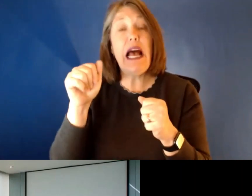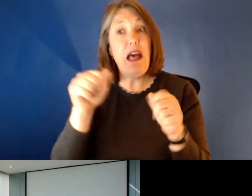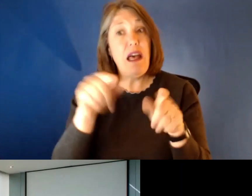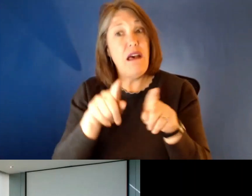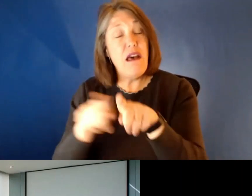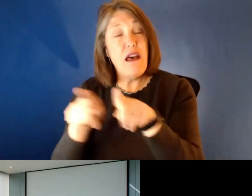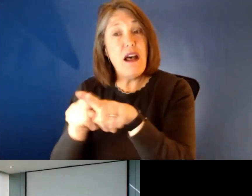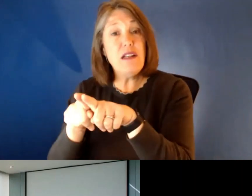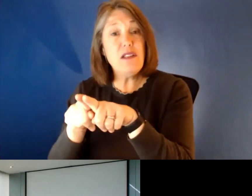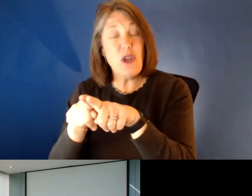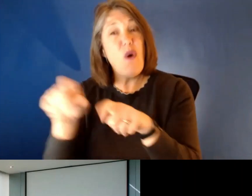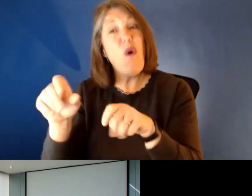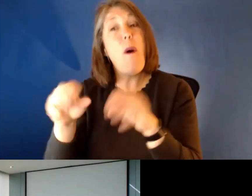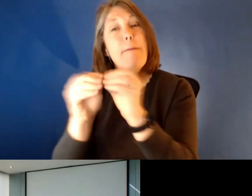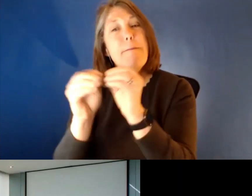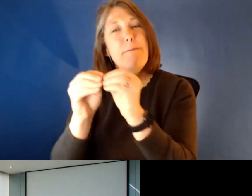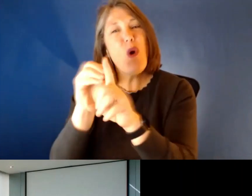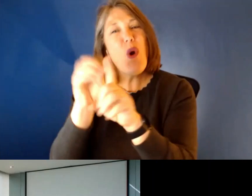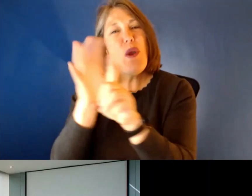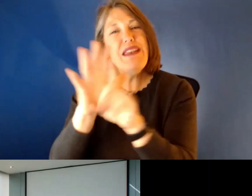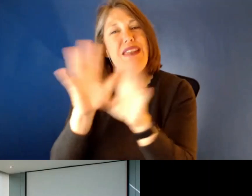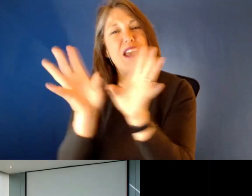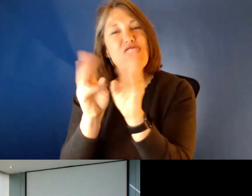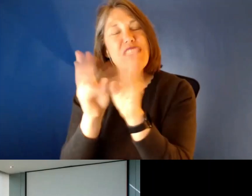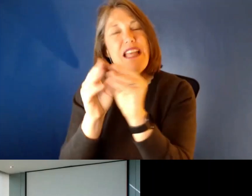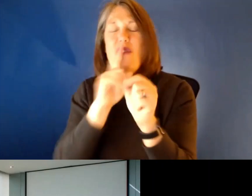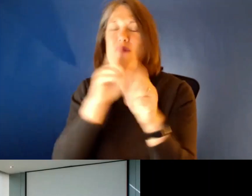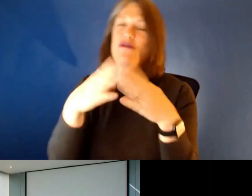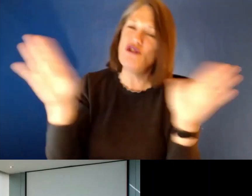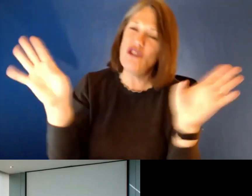orientation sessions. 06:11:44 There is a general orientation session